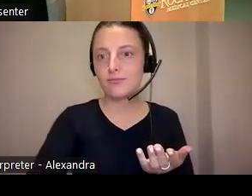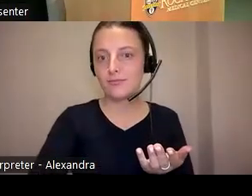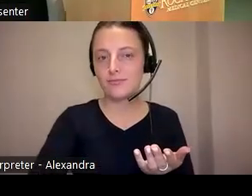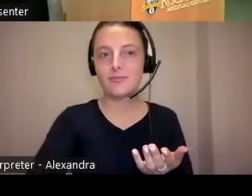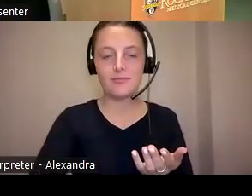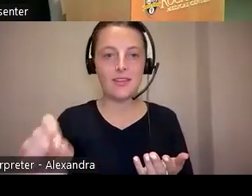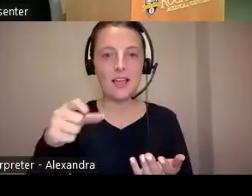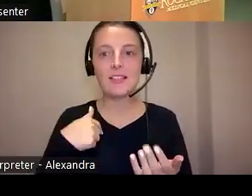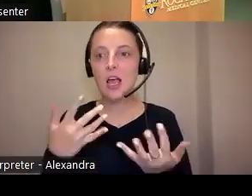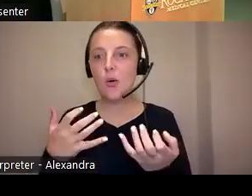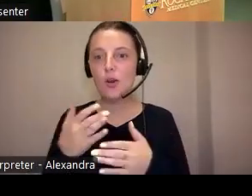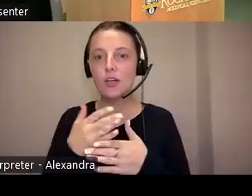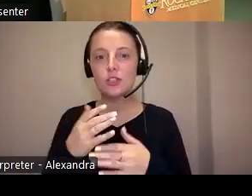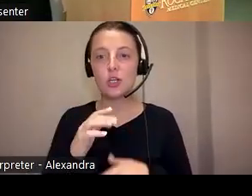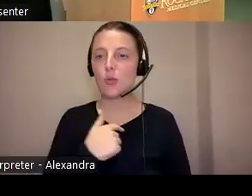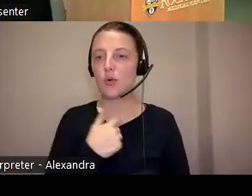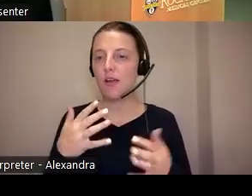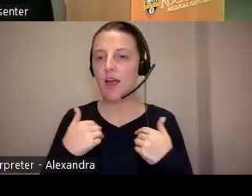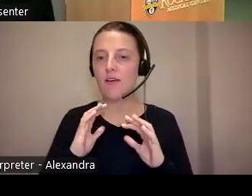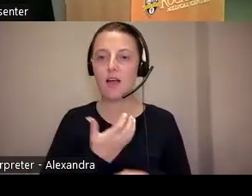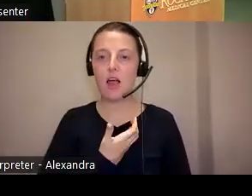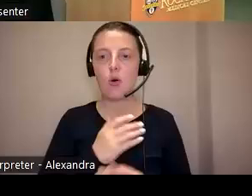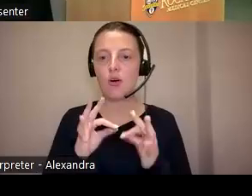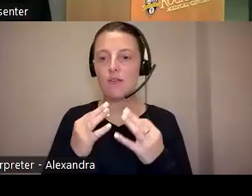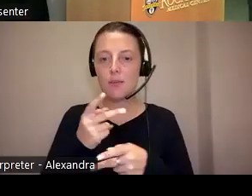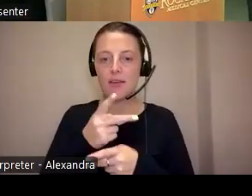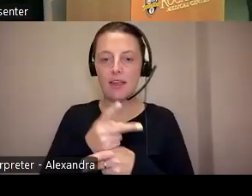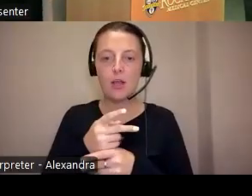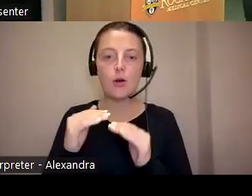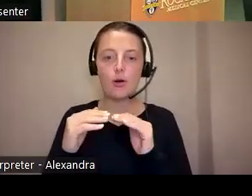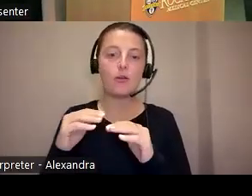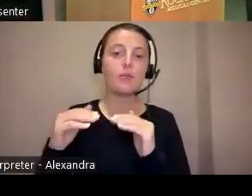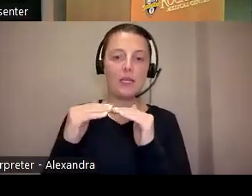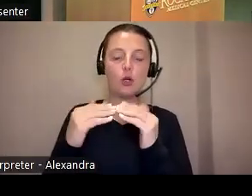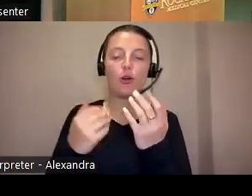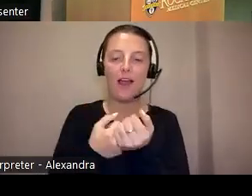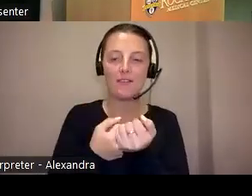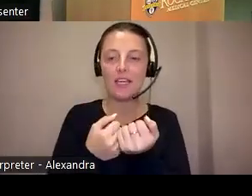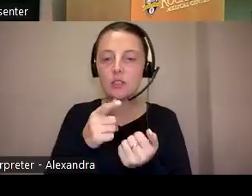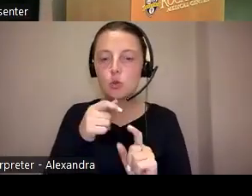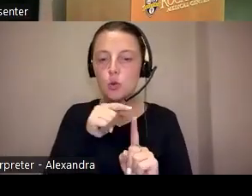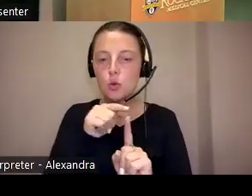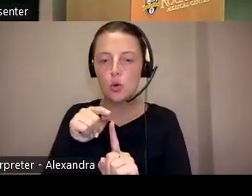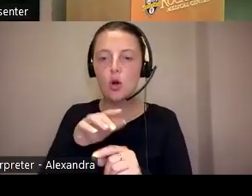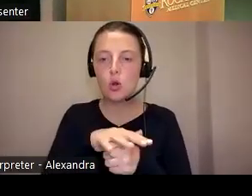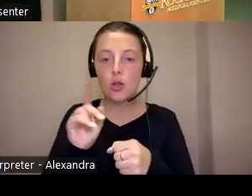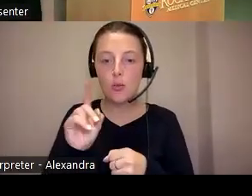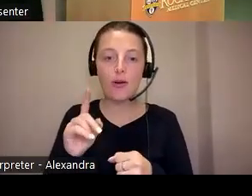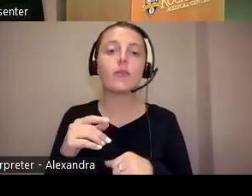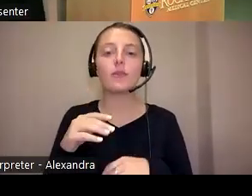family peer advocates too that are located in our pediatric behavioral health and wellness um locations and we have two of them today. Um so we're excited to have